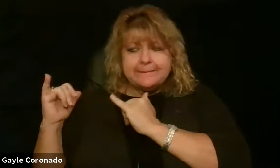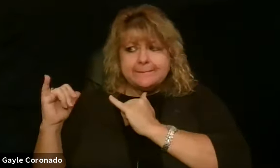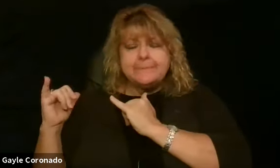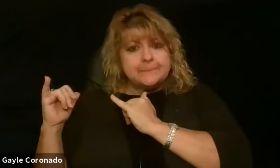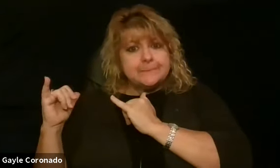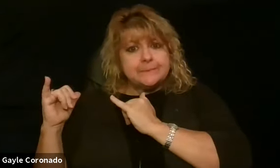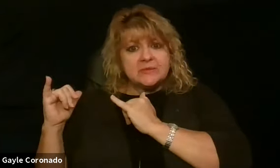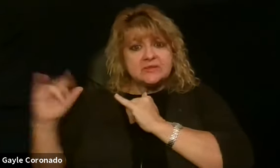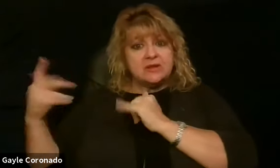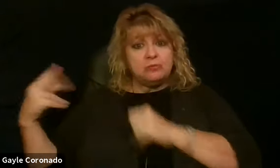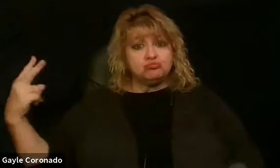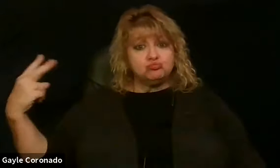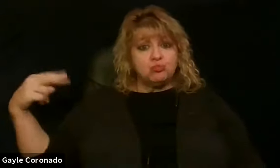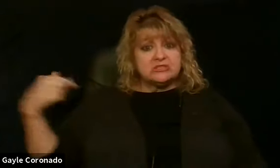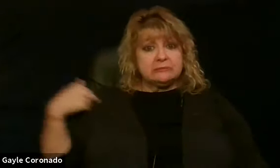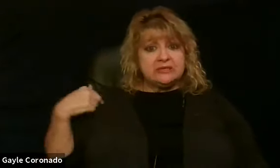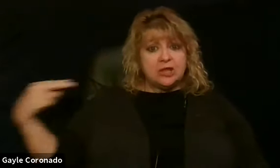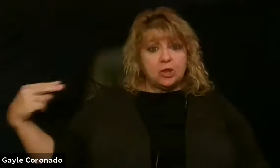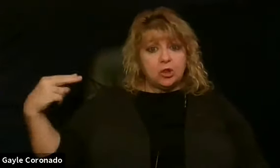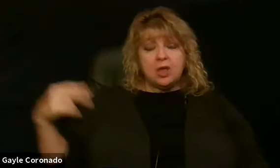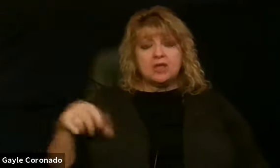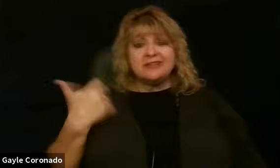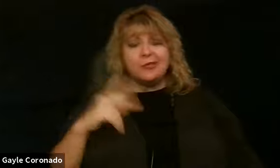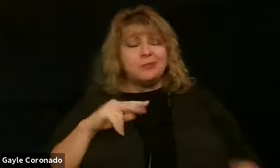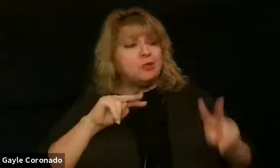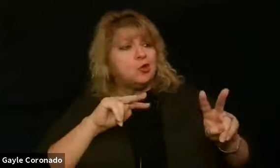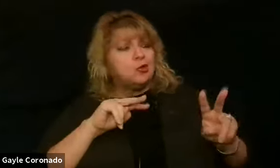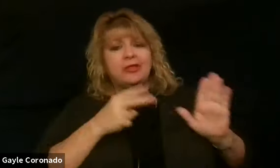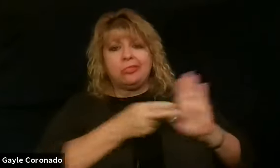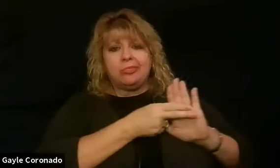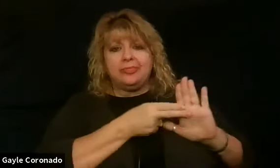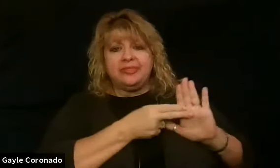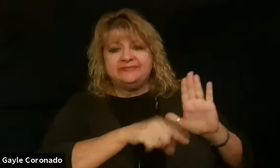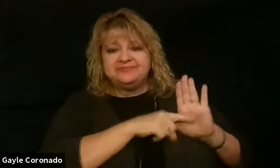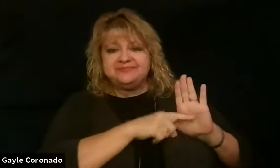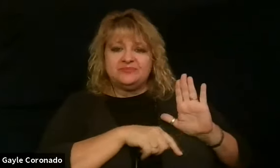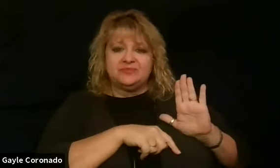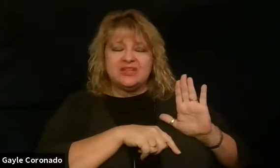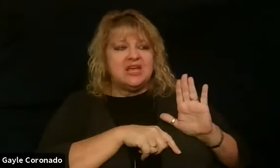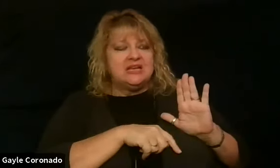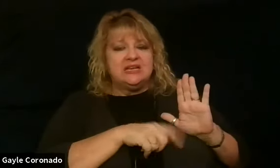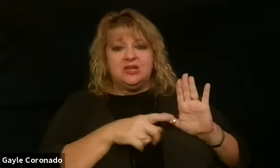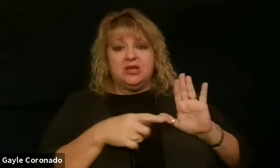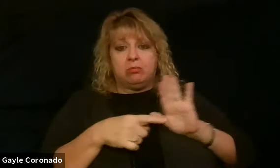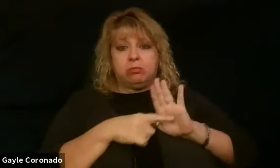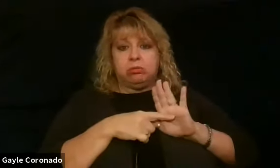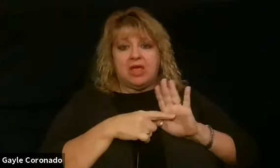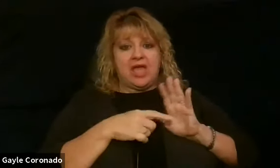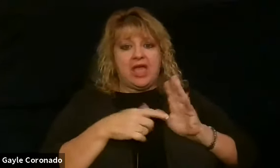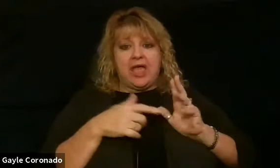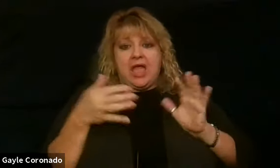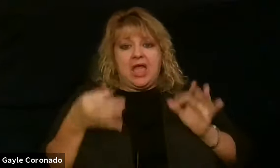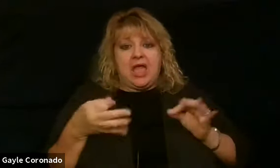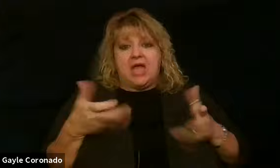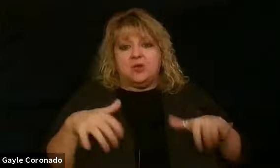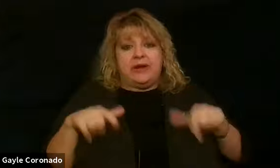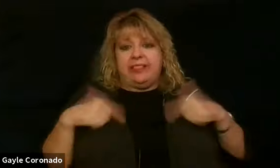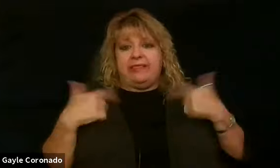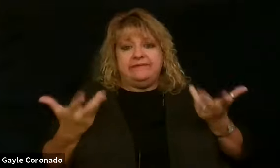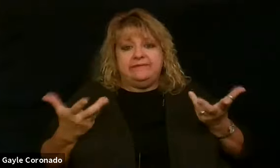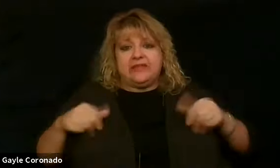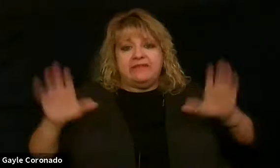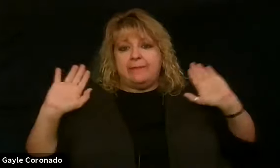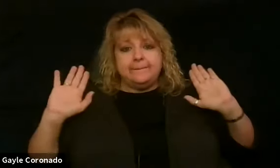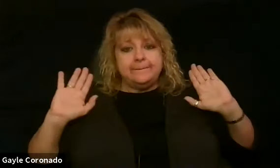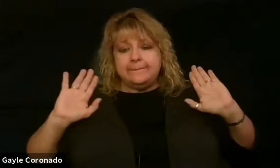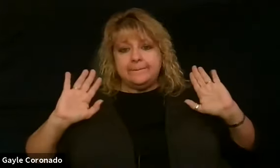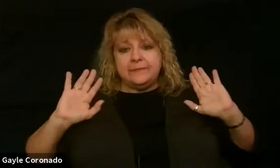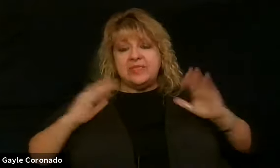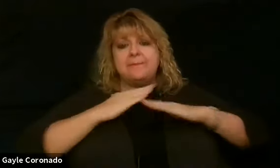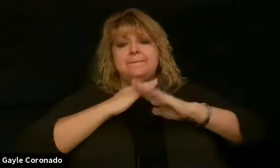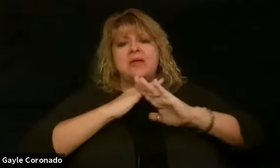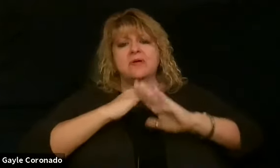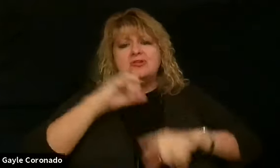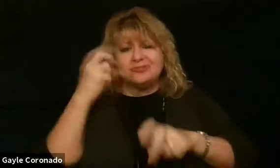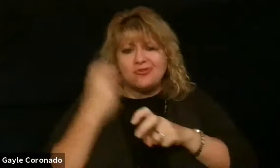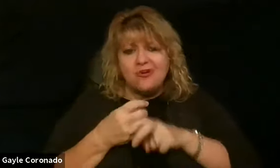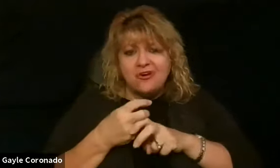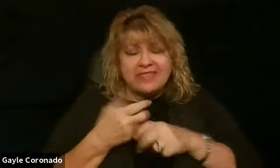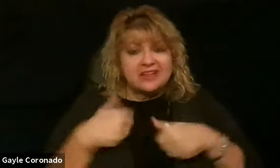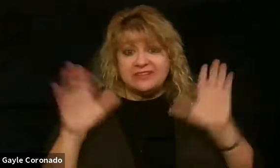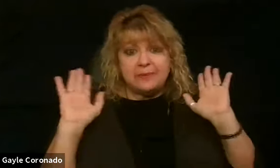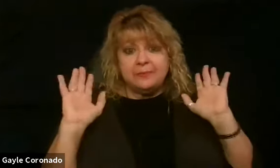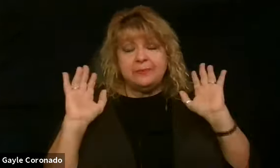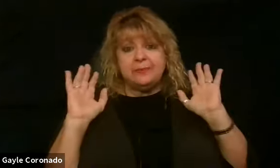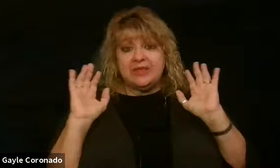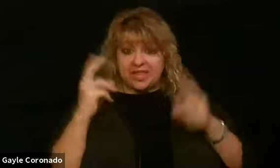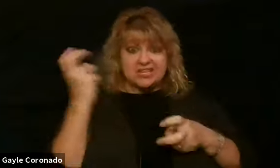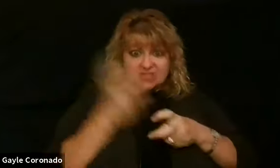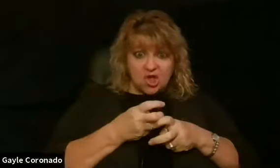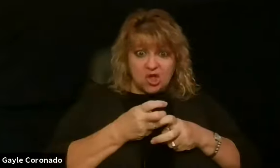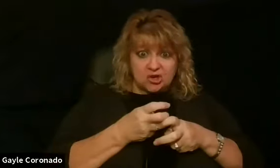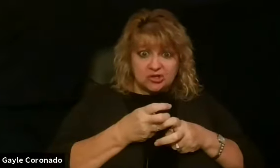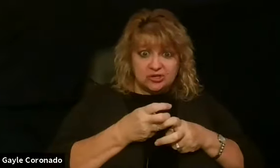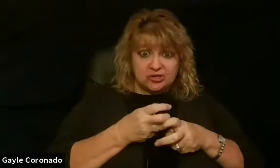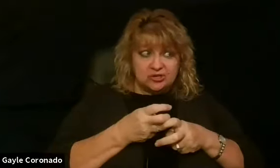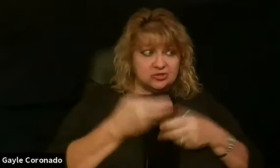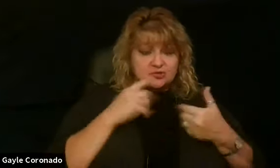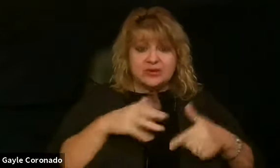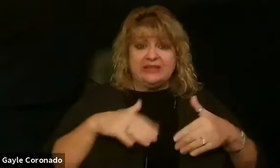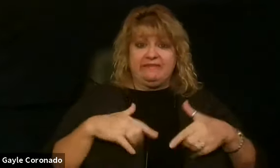Because there's others that are perceived or because of stigma that will choose not to, you know, live, I've seen people do it you know the the barriers, get, get hard, you know, it's, it's hard to be a black gay person openly and comfortably to go into